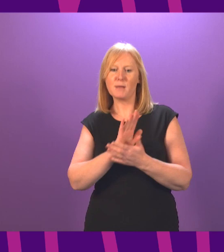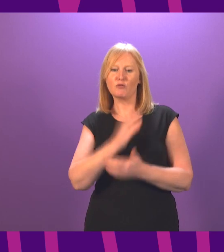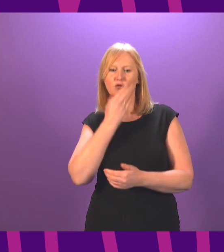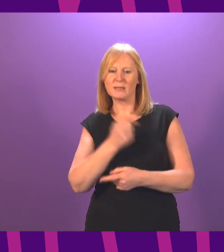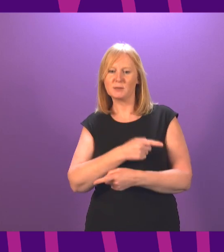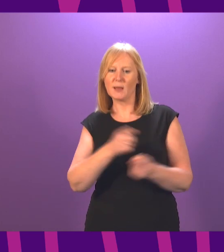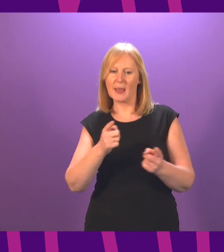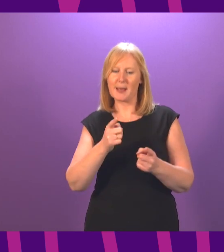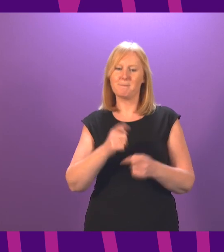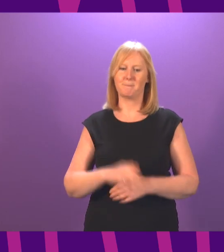years workers a merry Christmas.